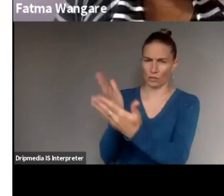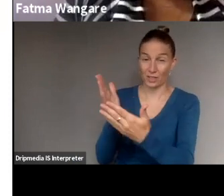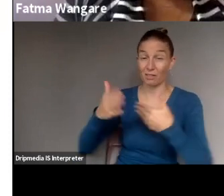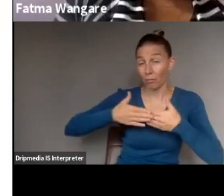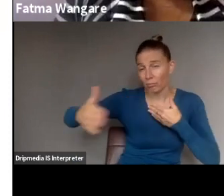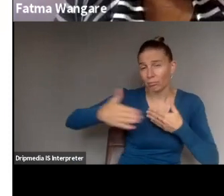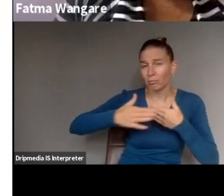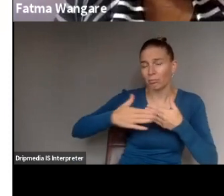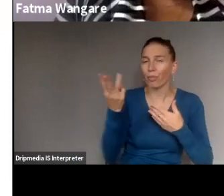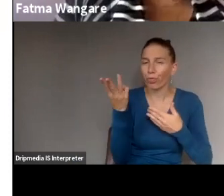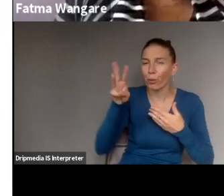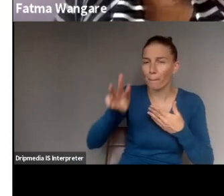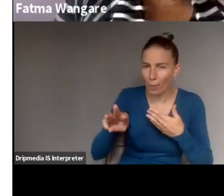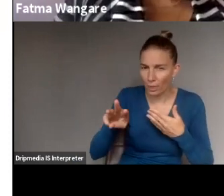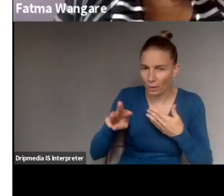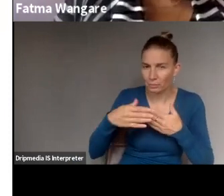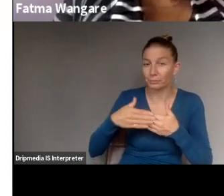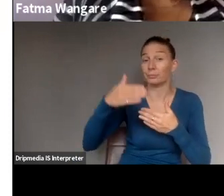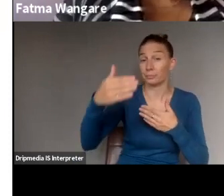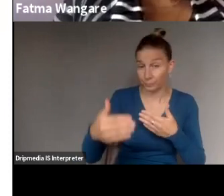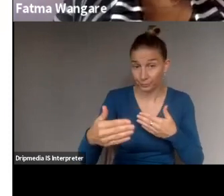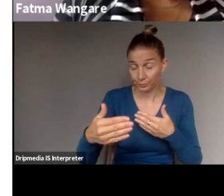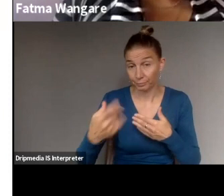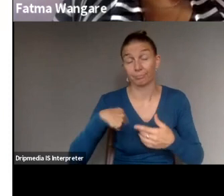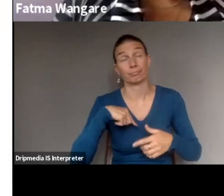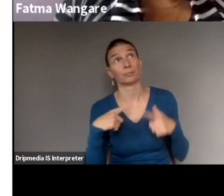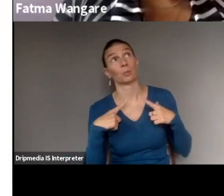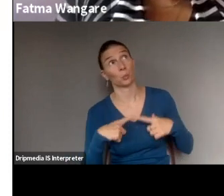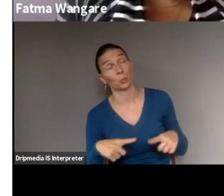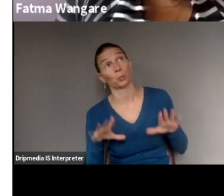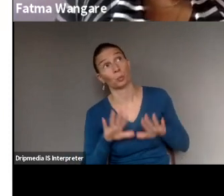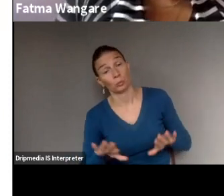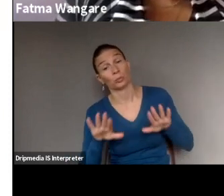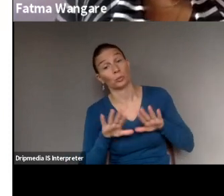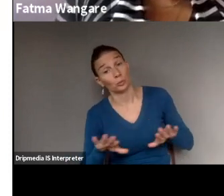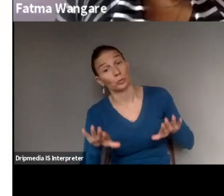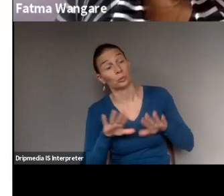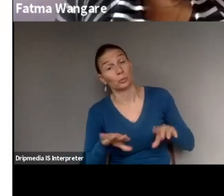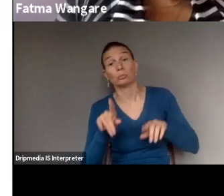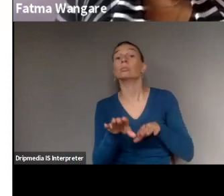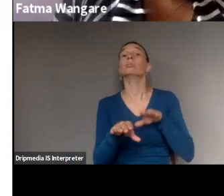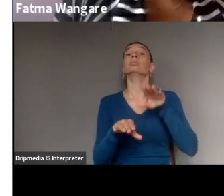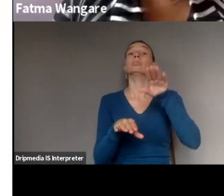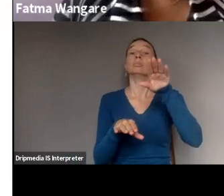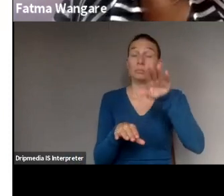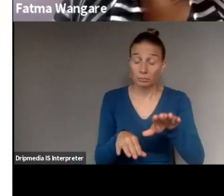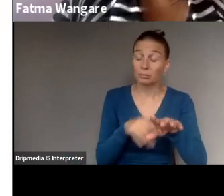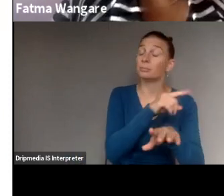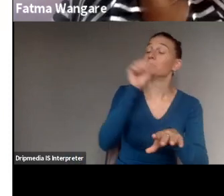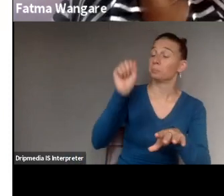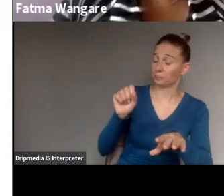And then, the medical… I mean, the Director of Medical Services will then issue a recommendation whether a person should be registered or not.